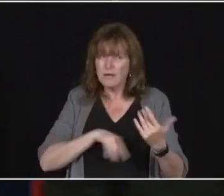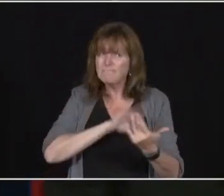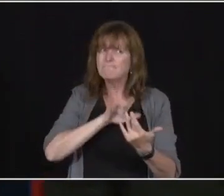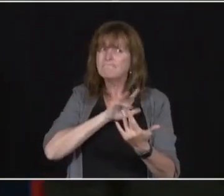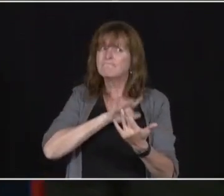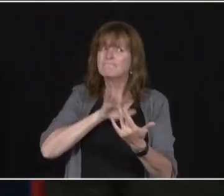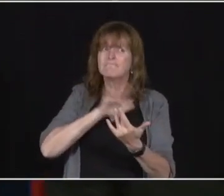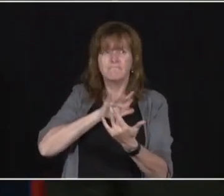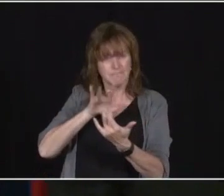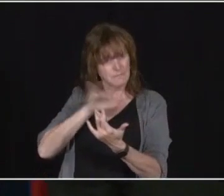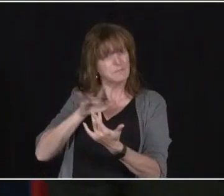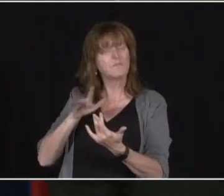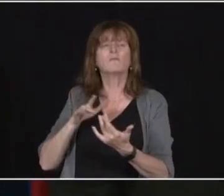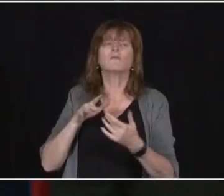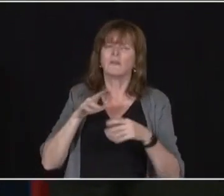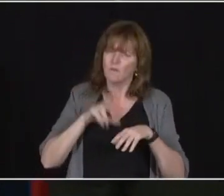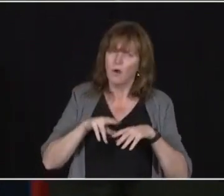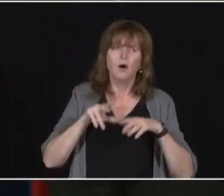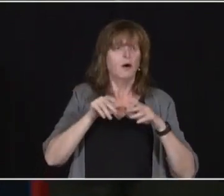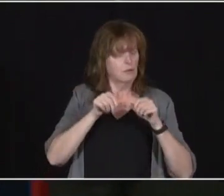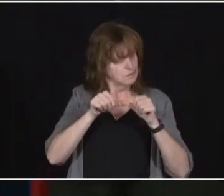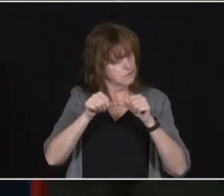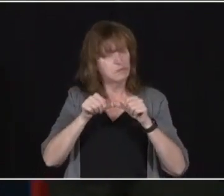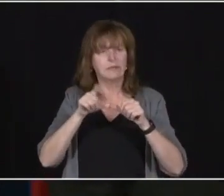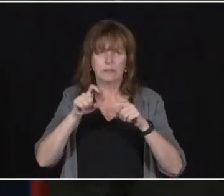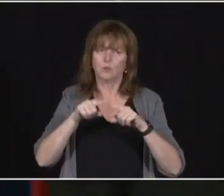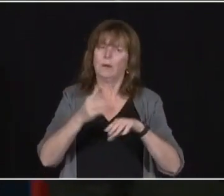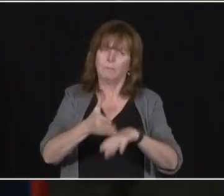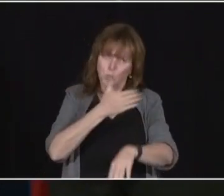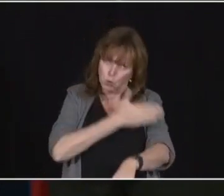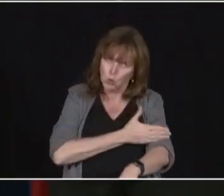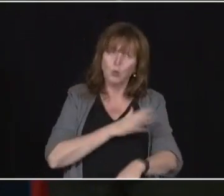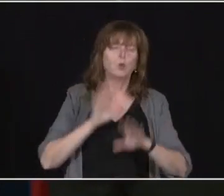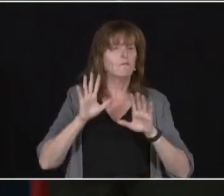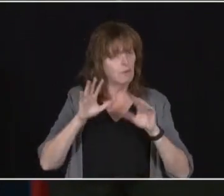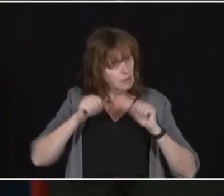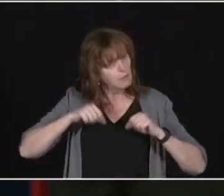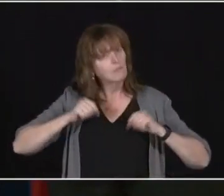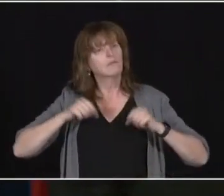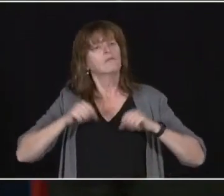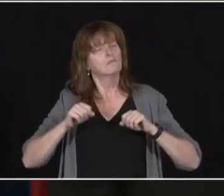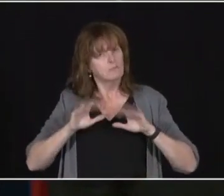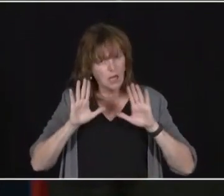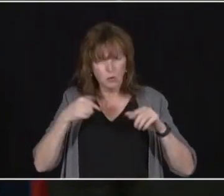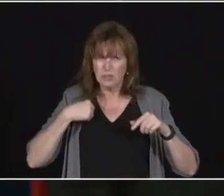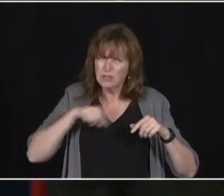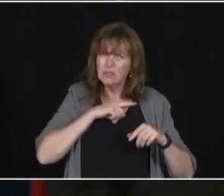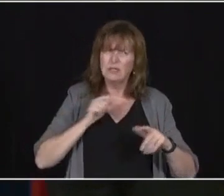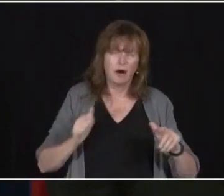Absolutely. We are continuing to work on that, but we are